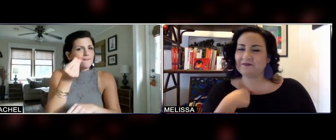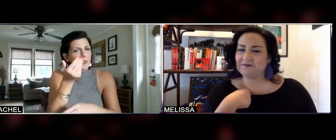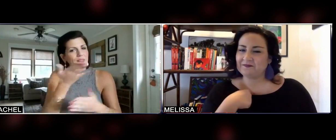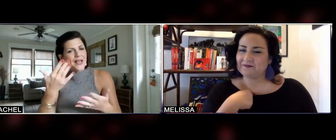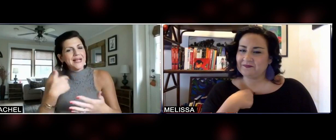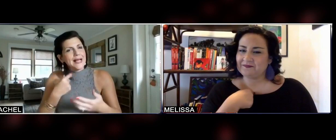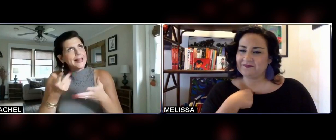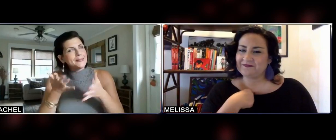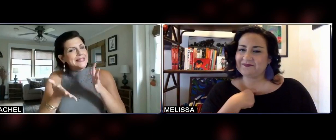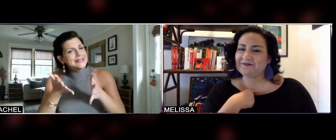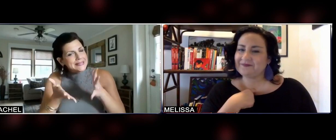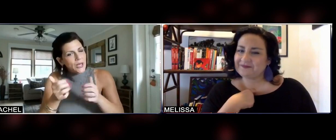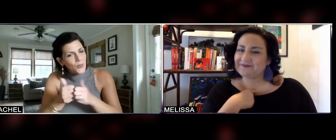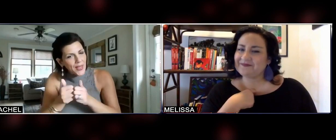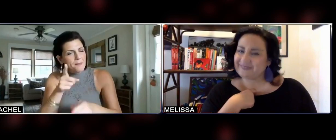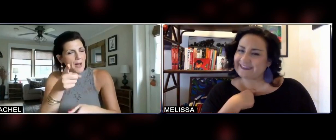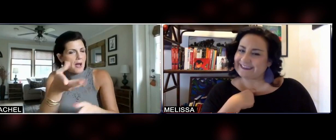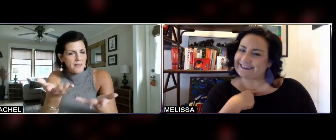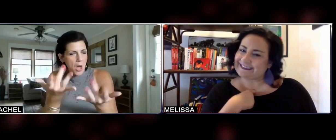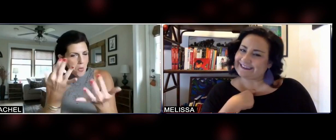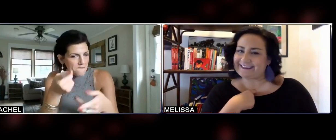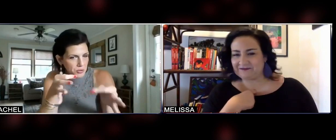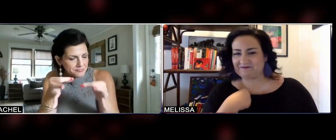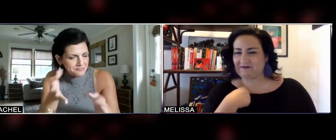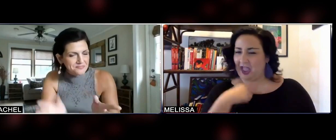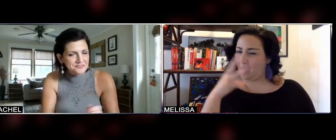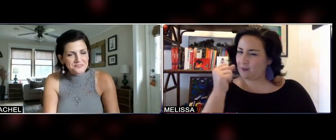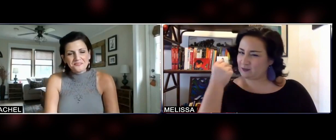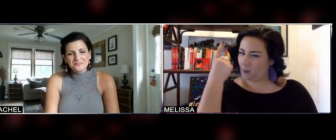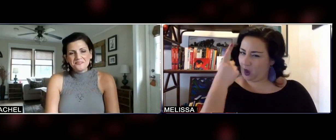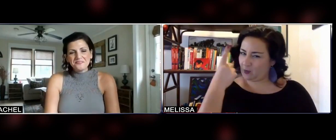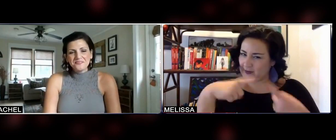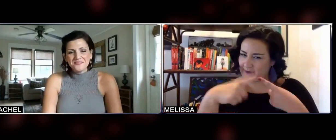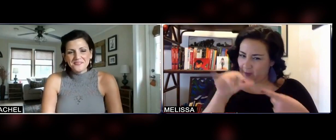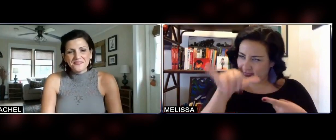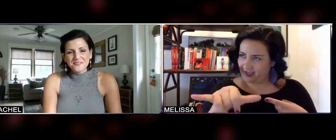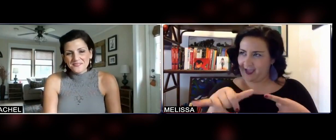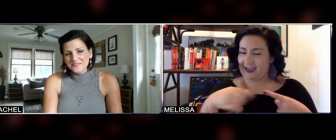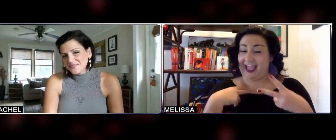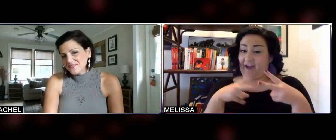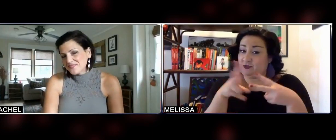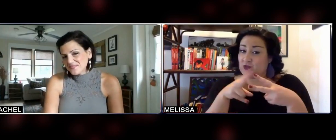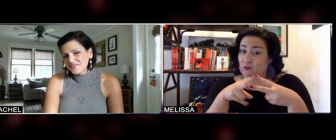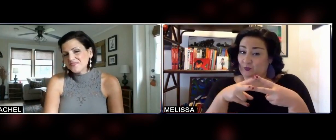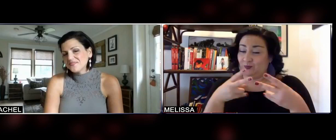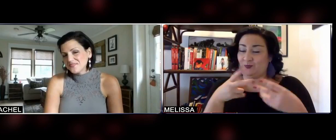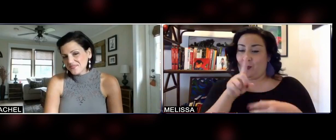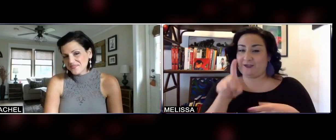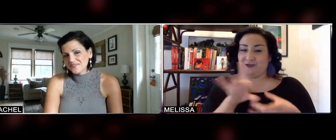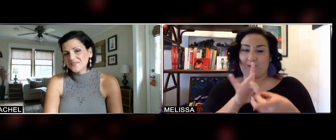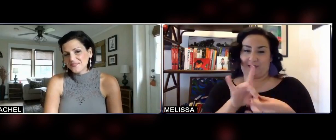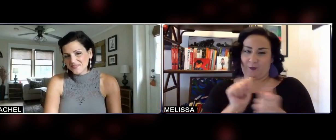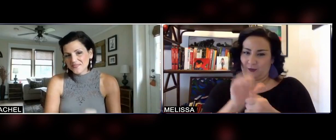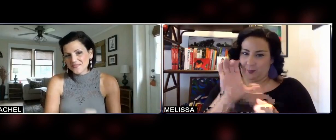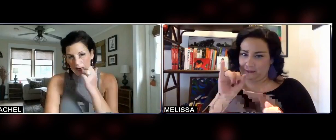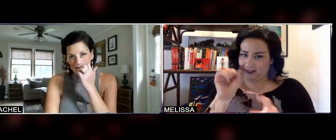Of course, there were a few things I wasn't entirely comfortable with, but I'll wait for you to start us off. I was wondering about that. I have two questions relating to the topic of cochlear implants.